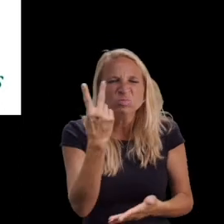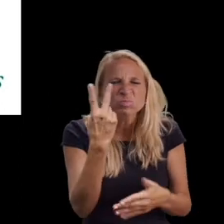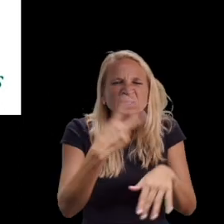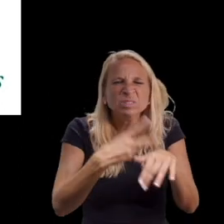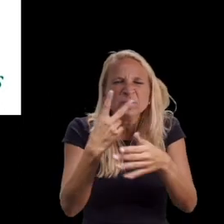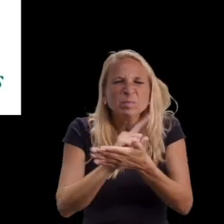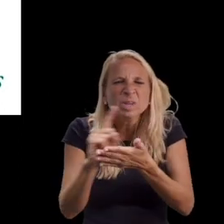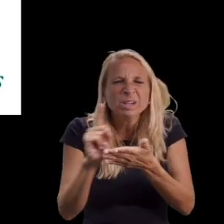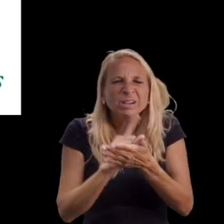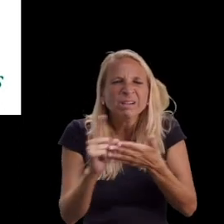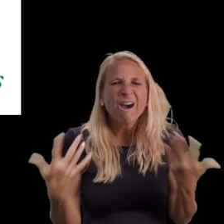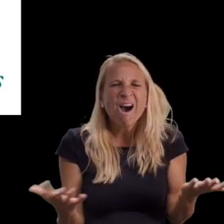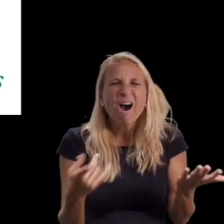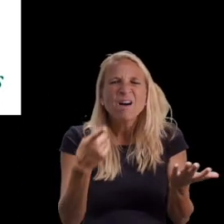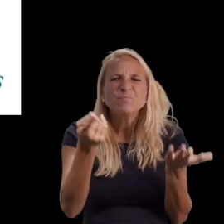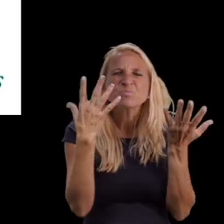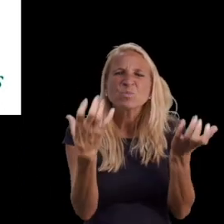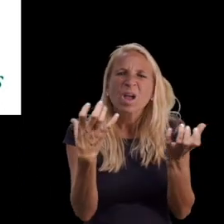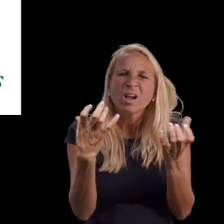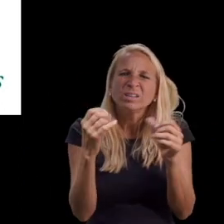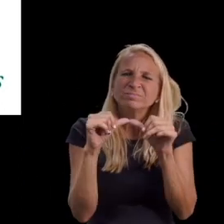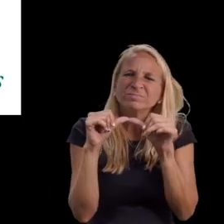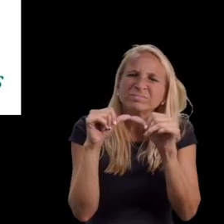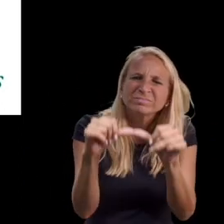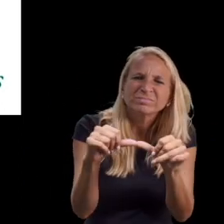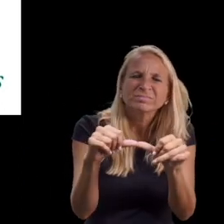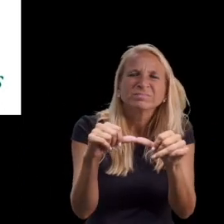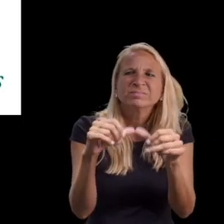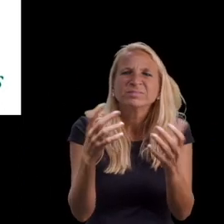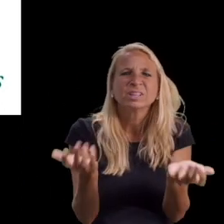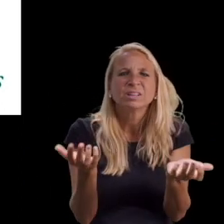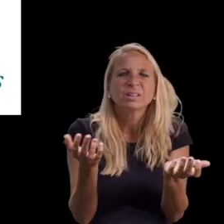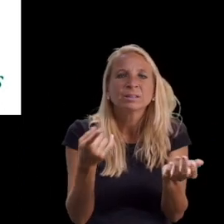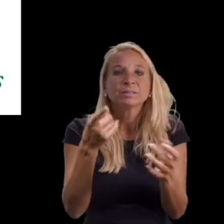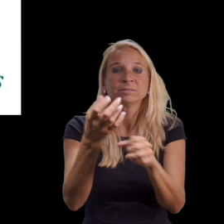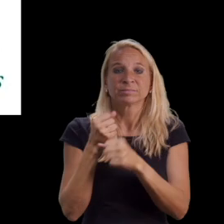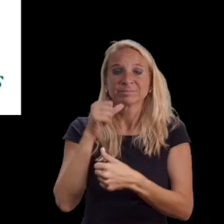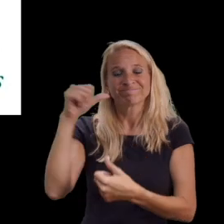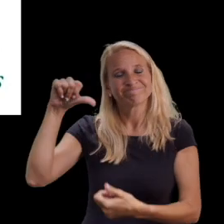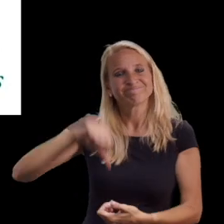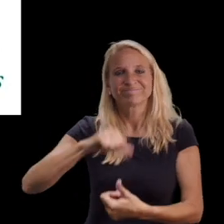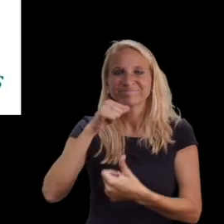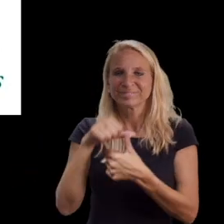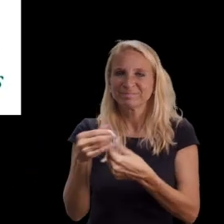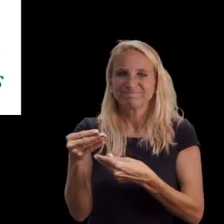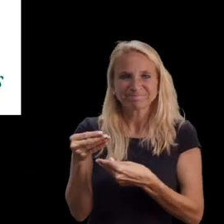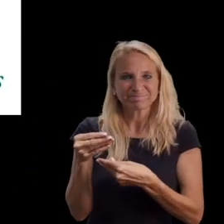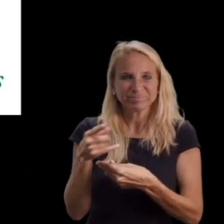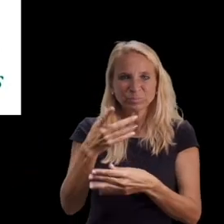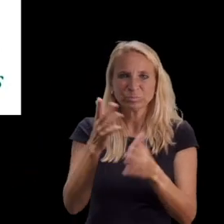but you're wanting to keep the two times per week. If you get a denial notice and you request continued duration of services,